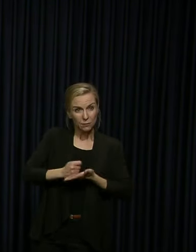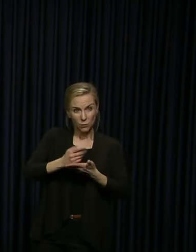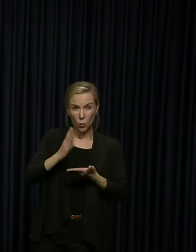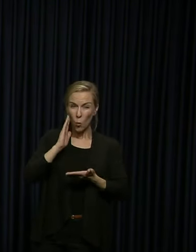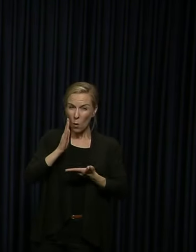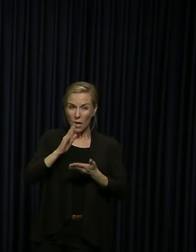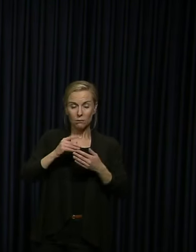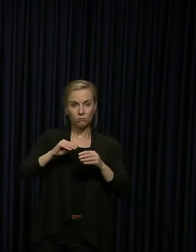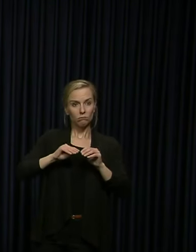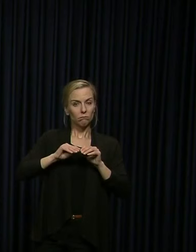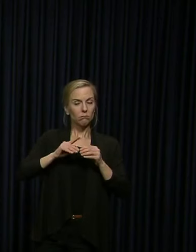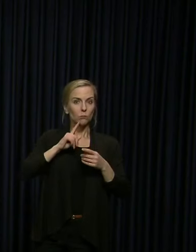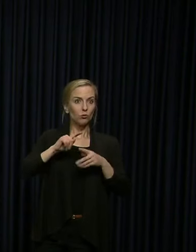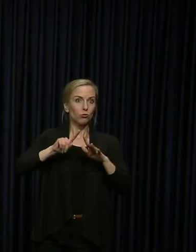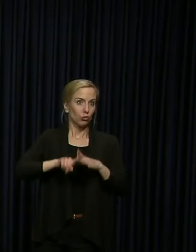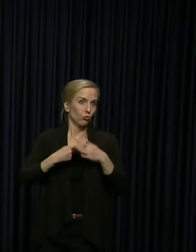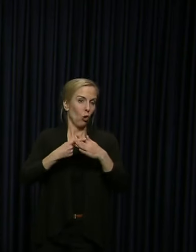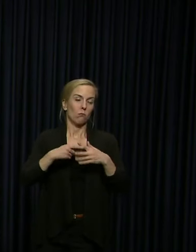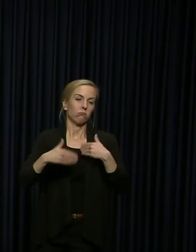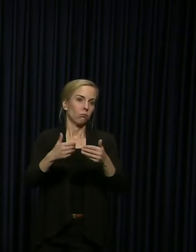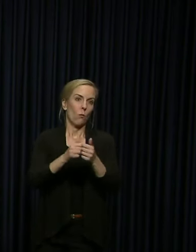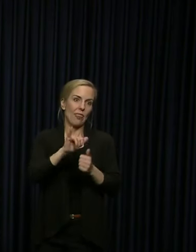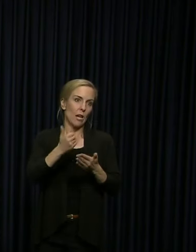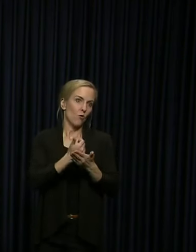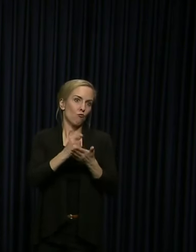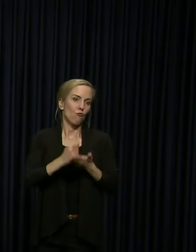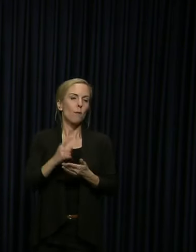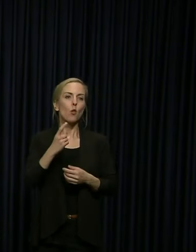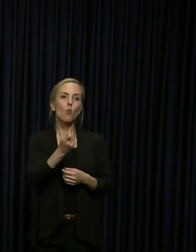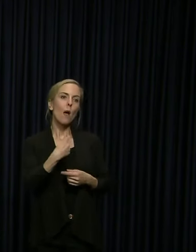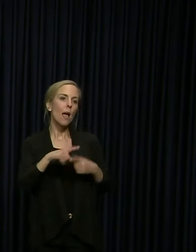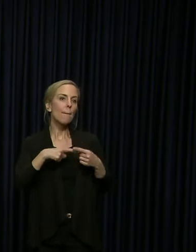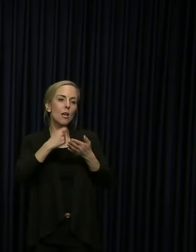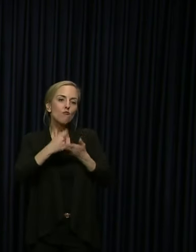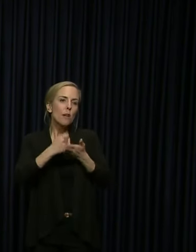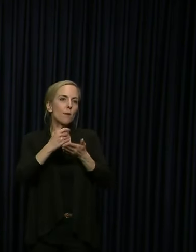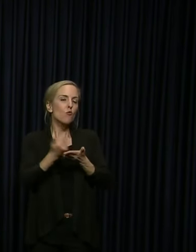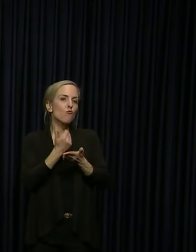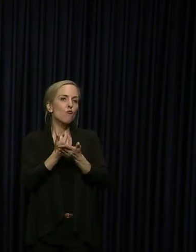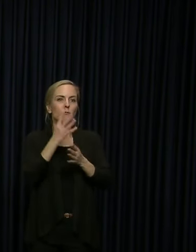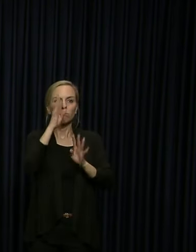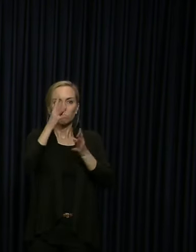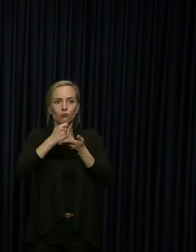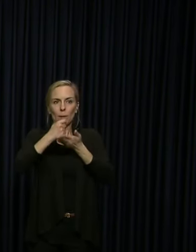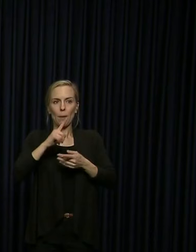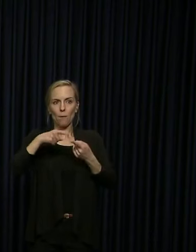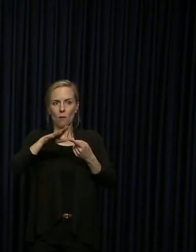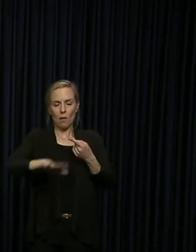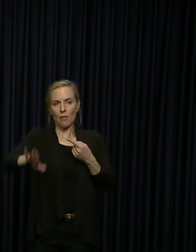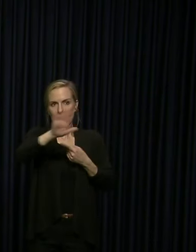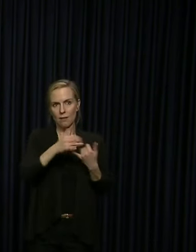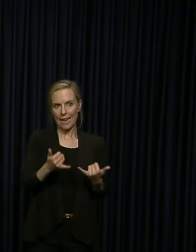CANNOT OPERATE, YOU WOULD OPEN UP THE BACK DOOR, MY GOODNESS, COME ON.